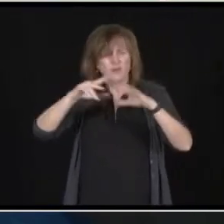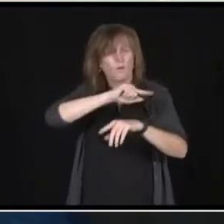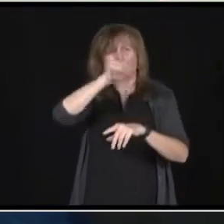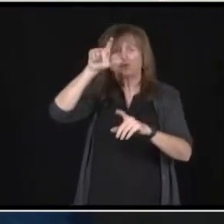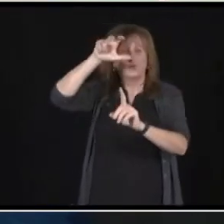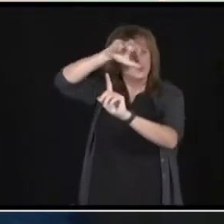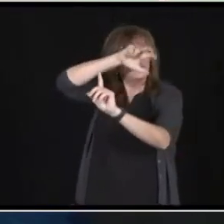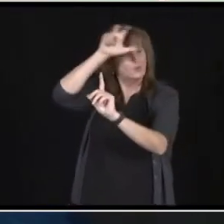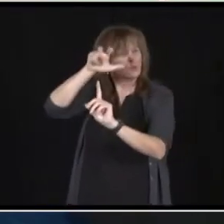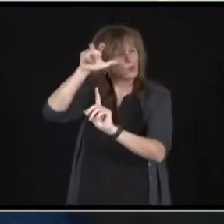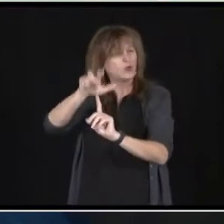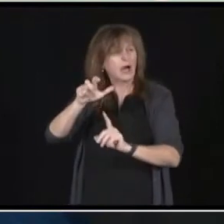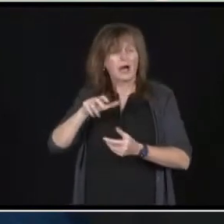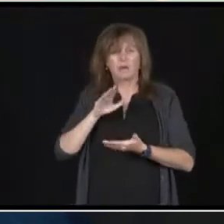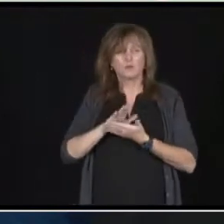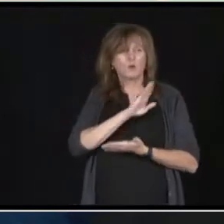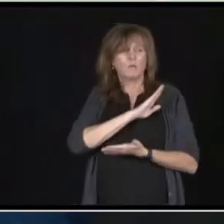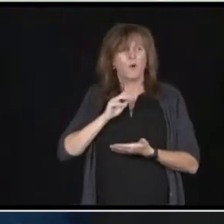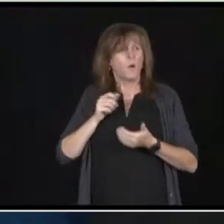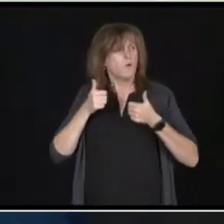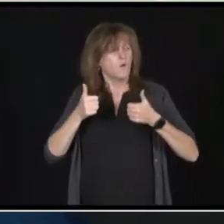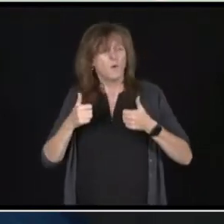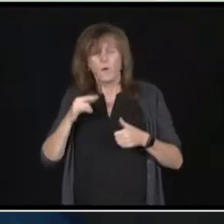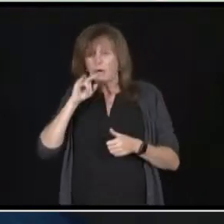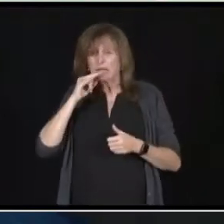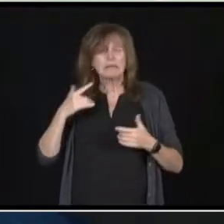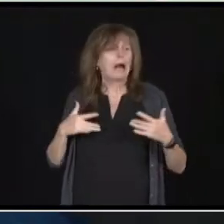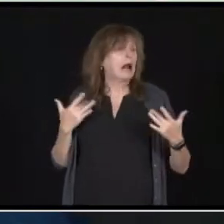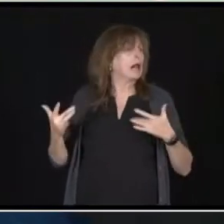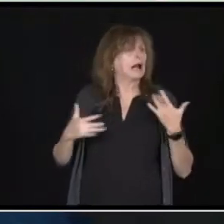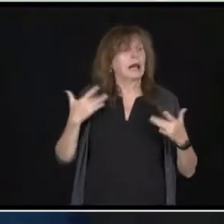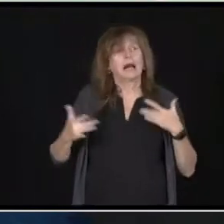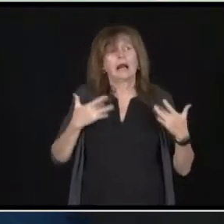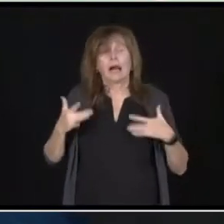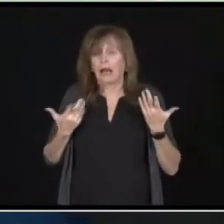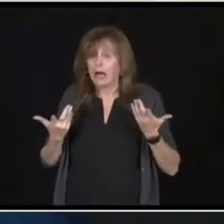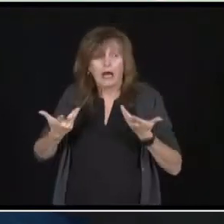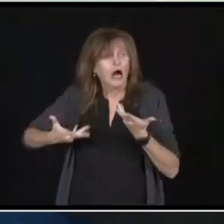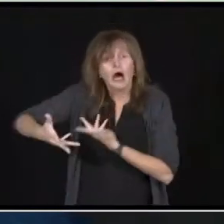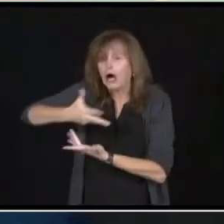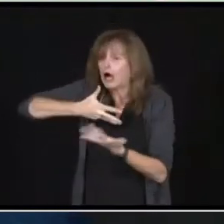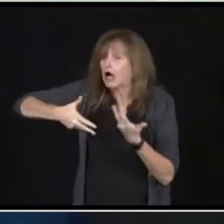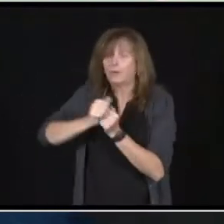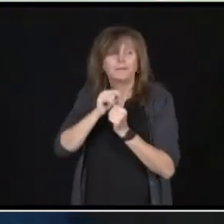hurdles based on great teachers and educators. Great principals, these guys are champions. The school boards are doing great.